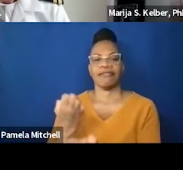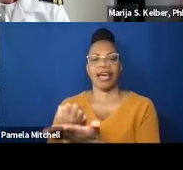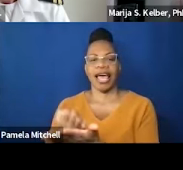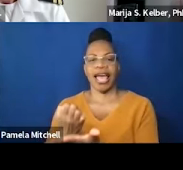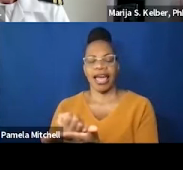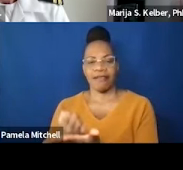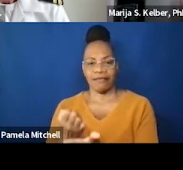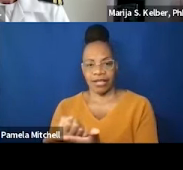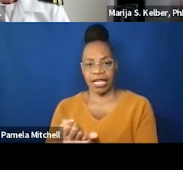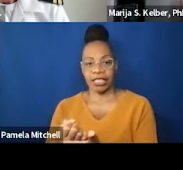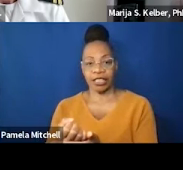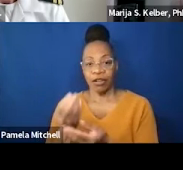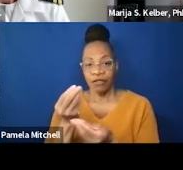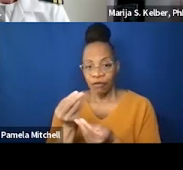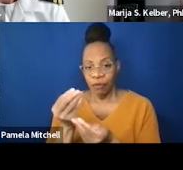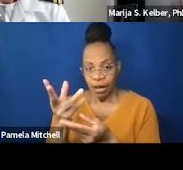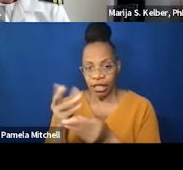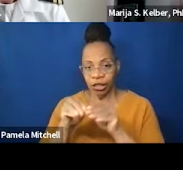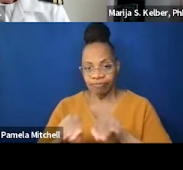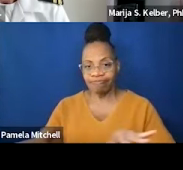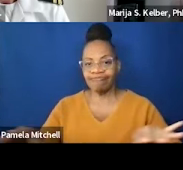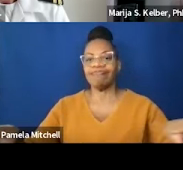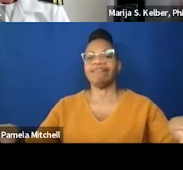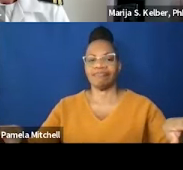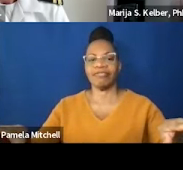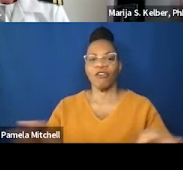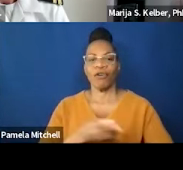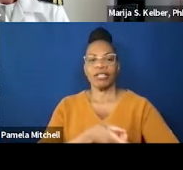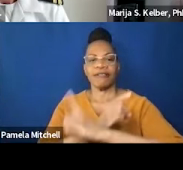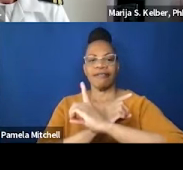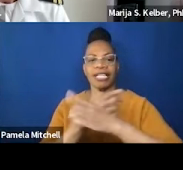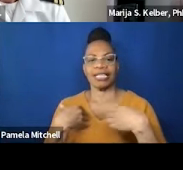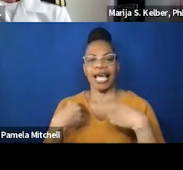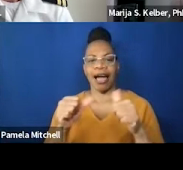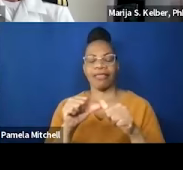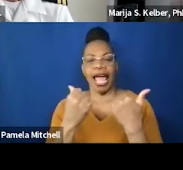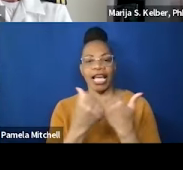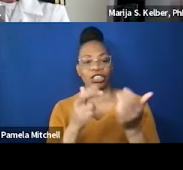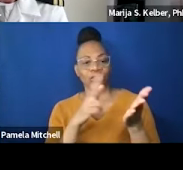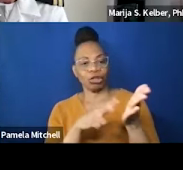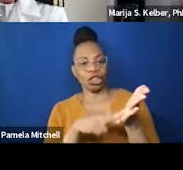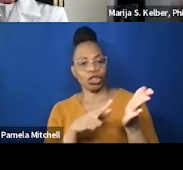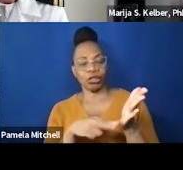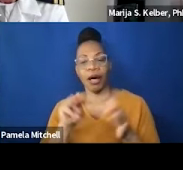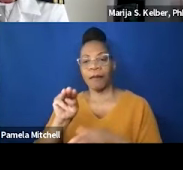Psychological Health Center of Excellence. Her research focuses on mental health of military service members.